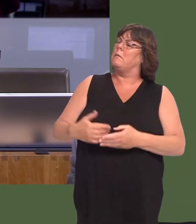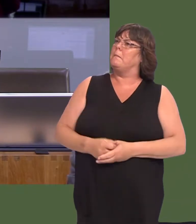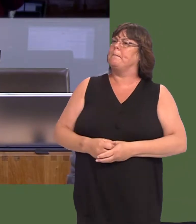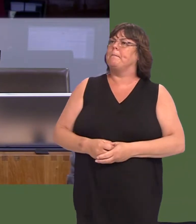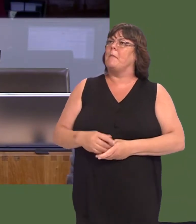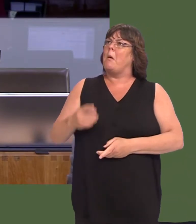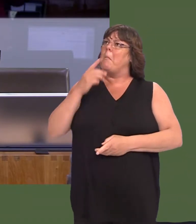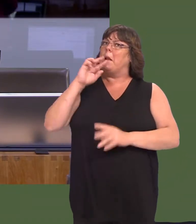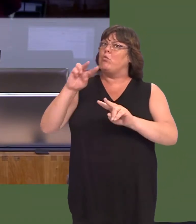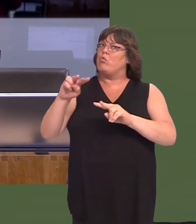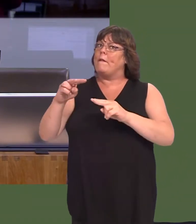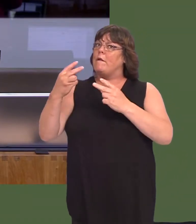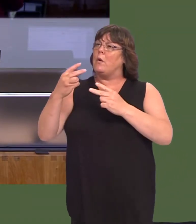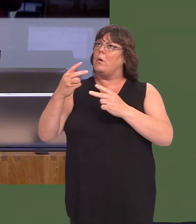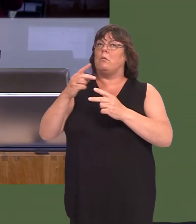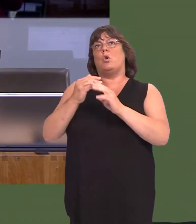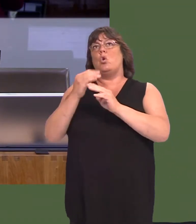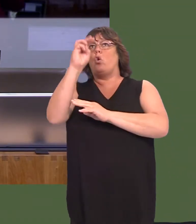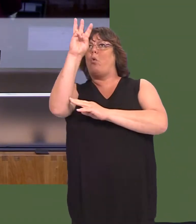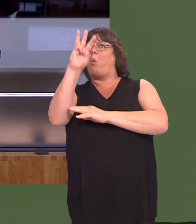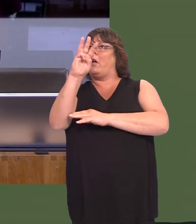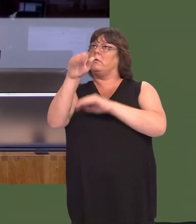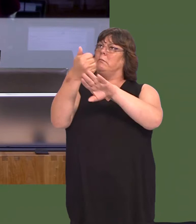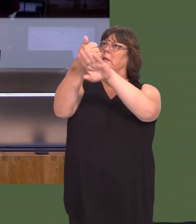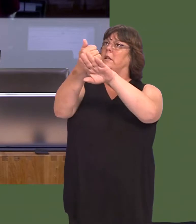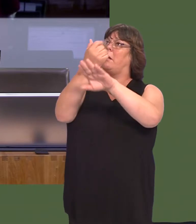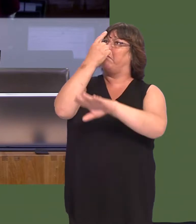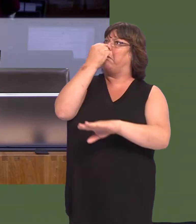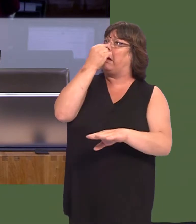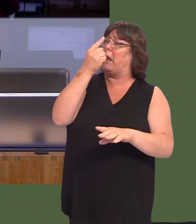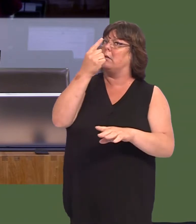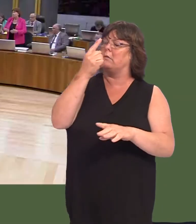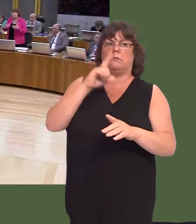Could you look at how north Wales have managed to implement this very vital strand of medicine,